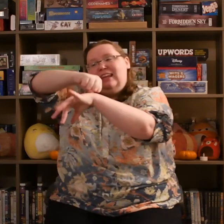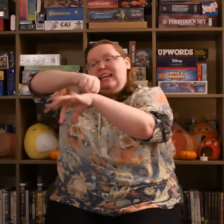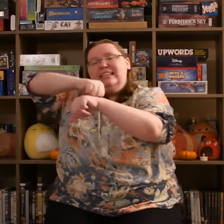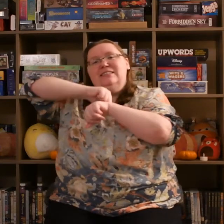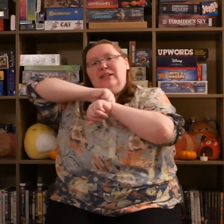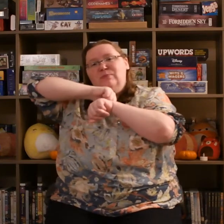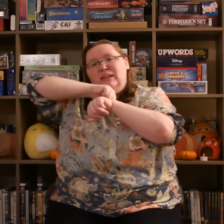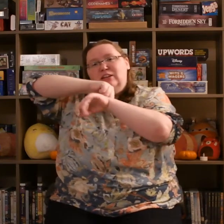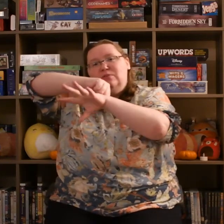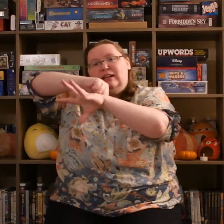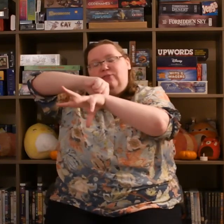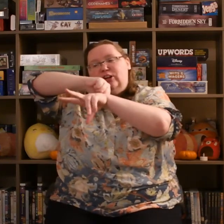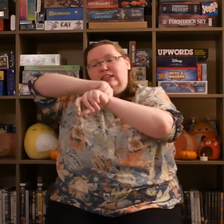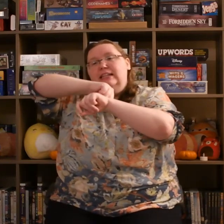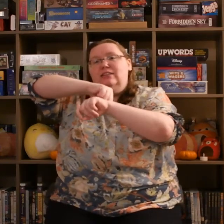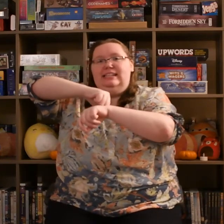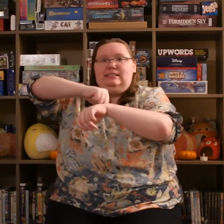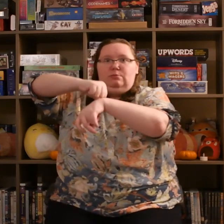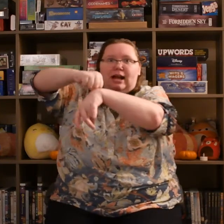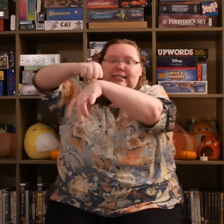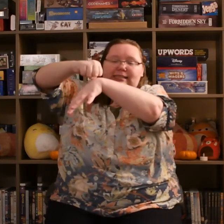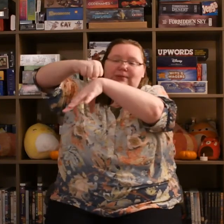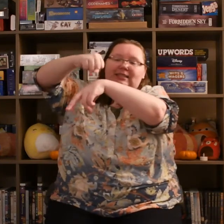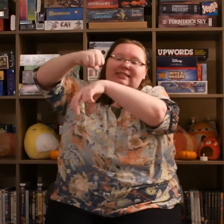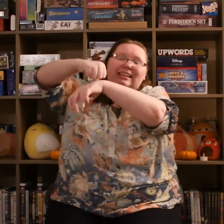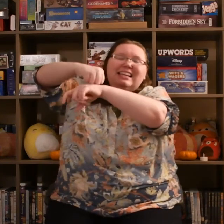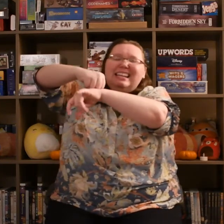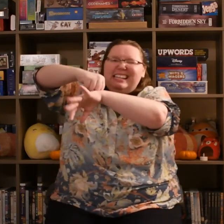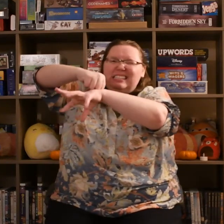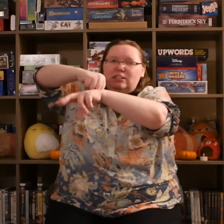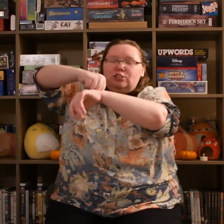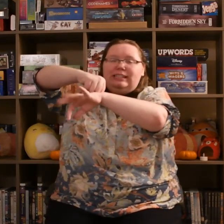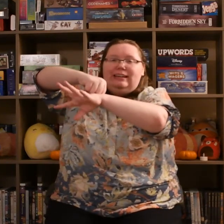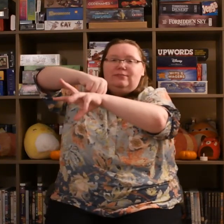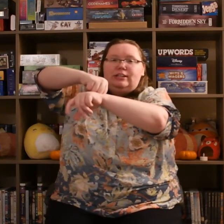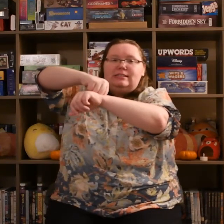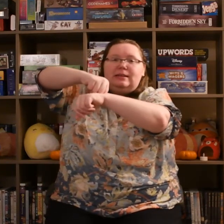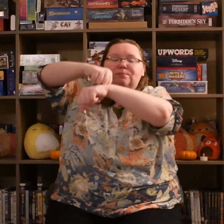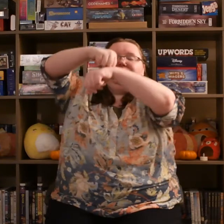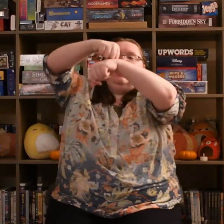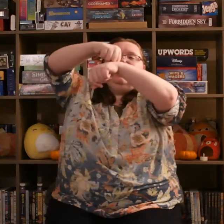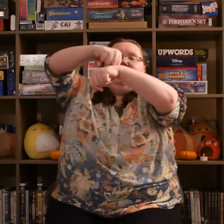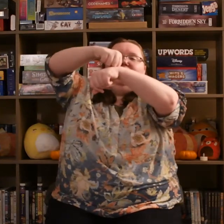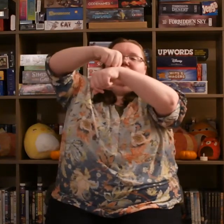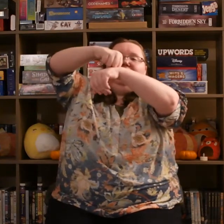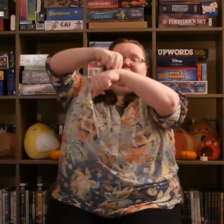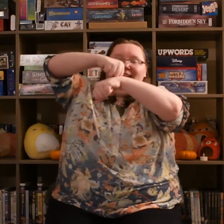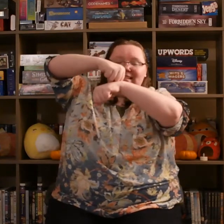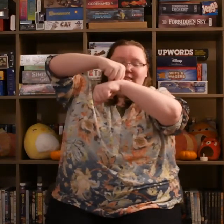And this one can be a good one for little kids to practice because it's a little tricky at first. All right, so: